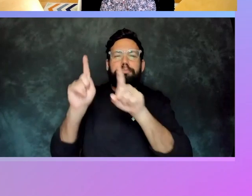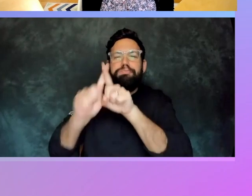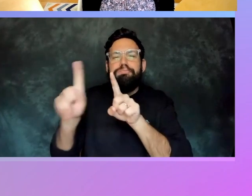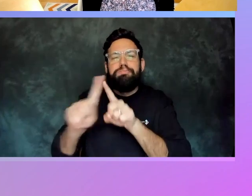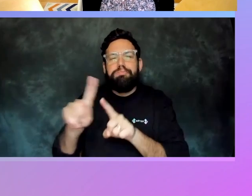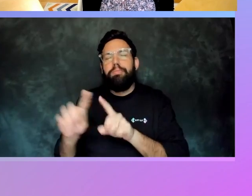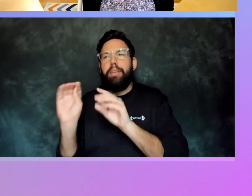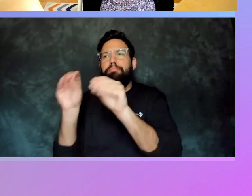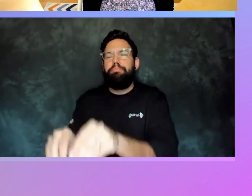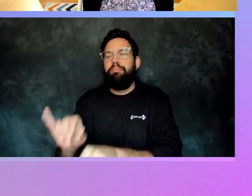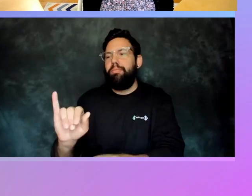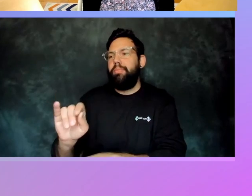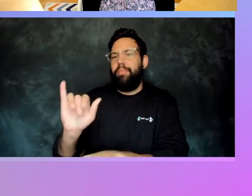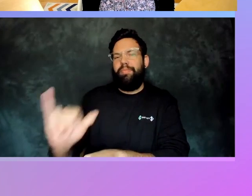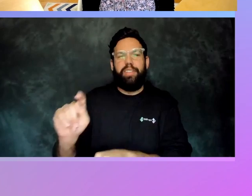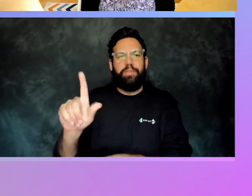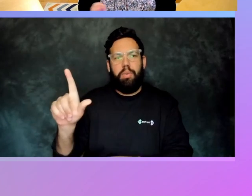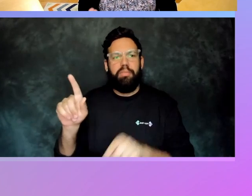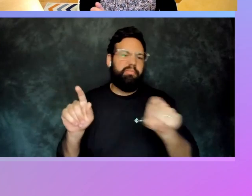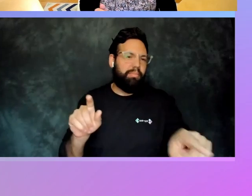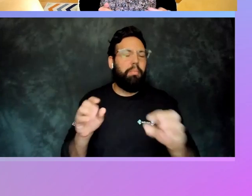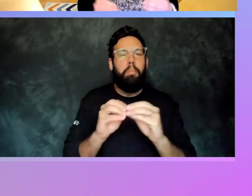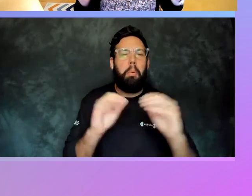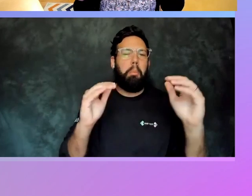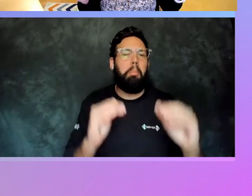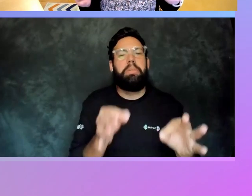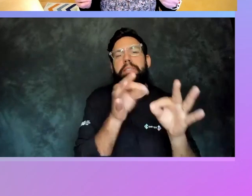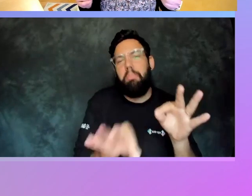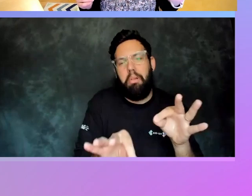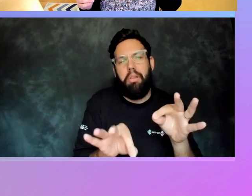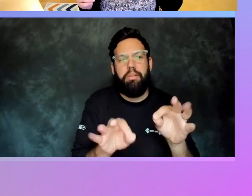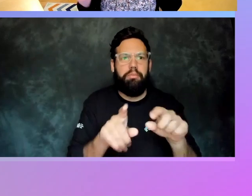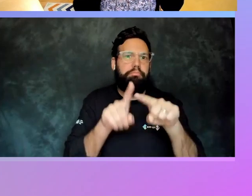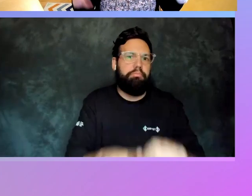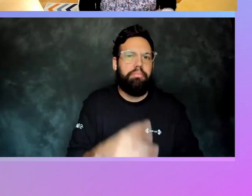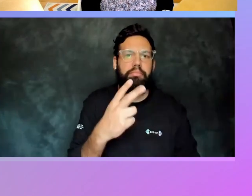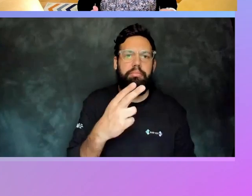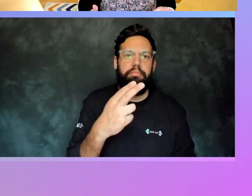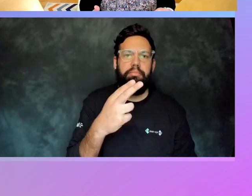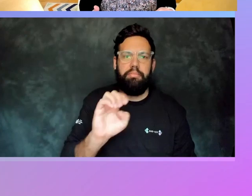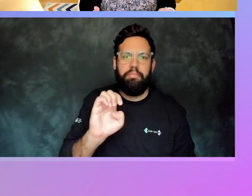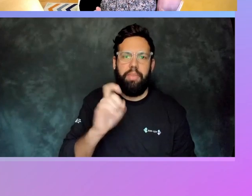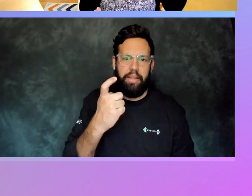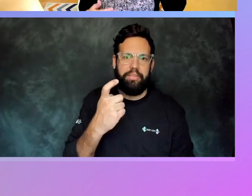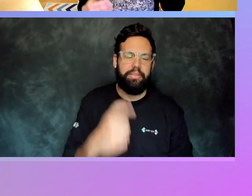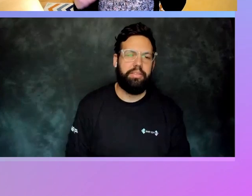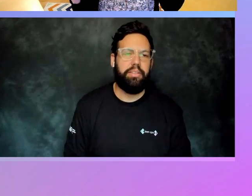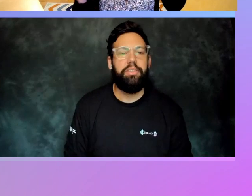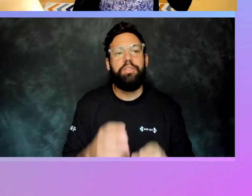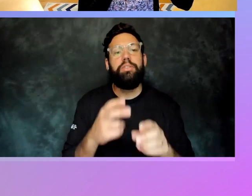contrast. It's cool because you can spot check, or look at your whole design and the different layers and give you the information about which